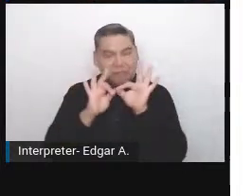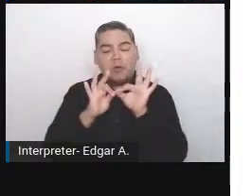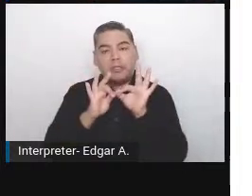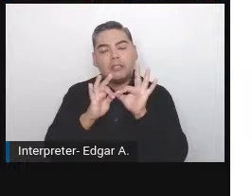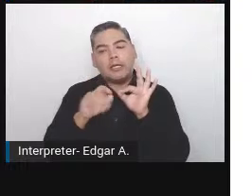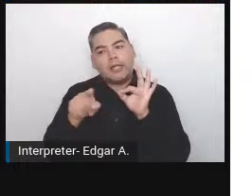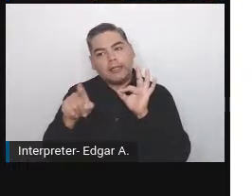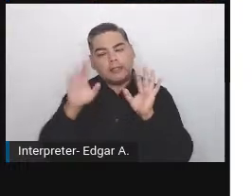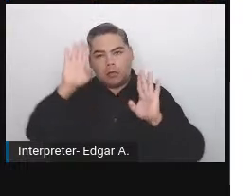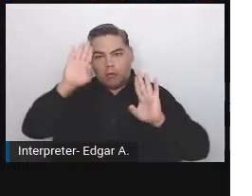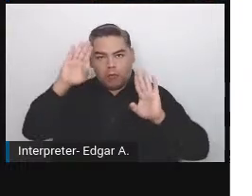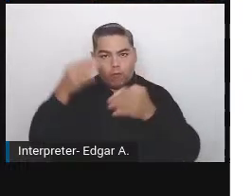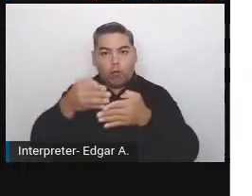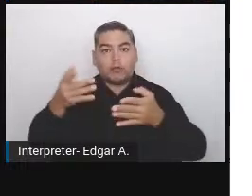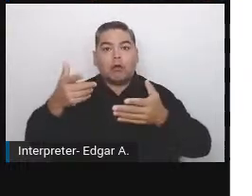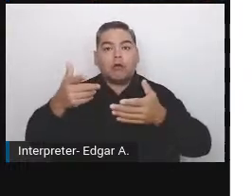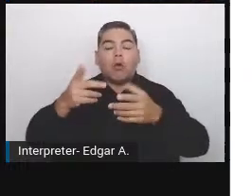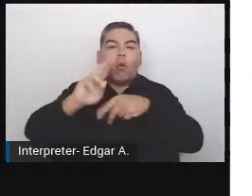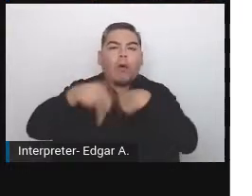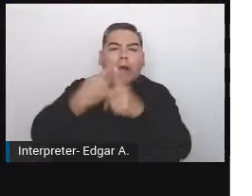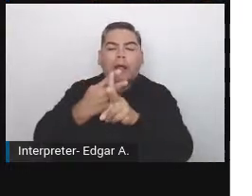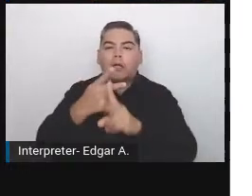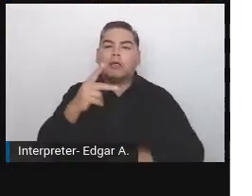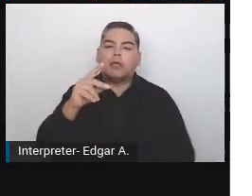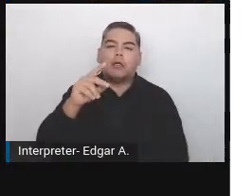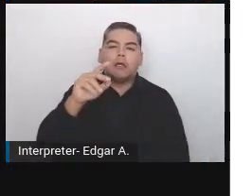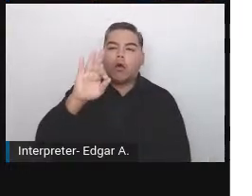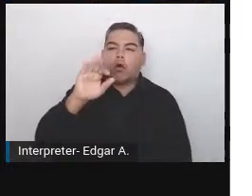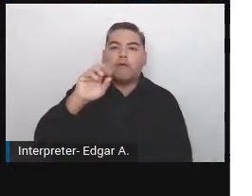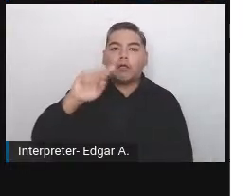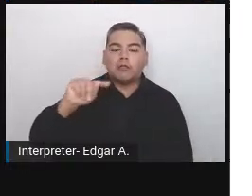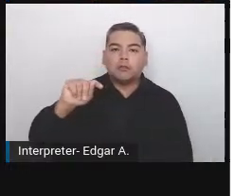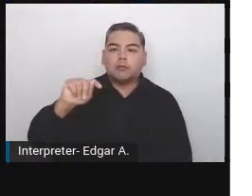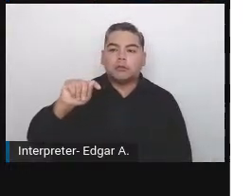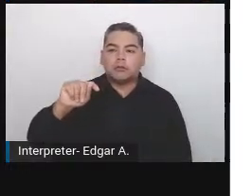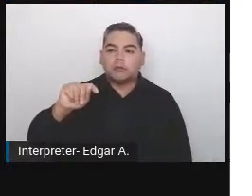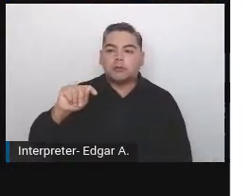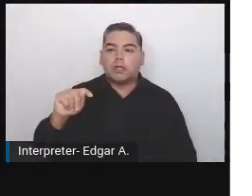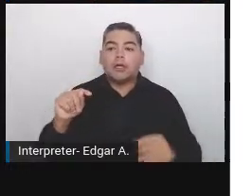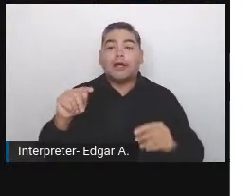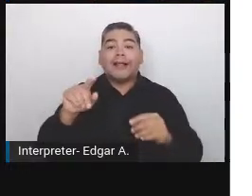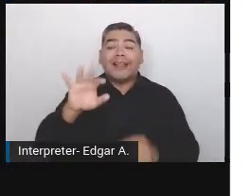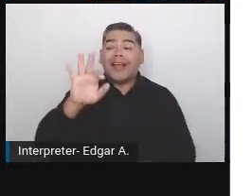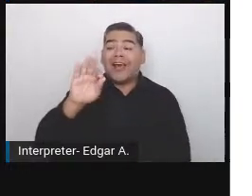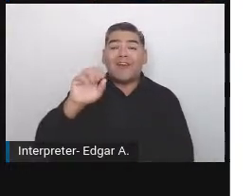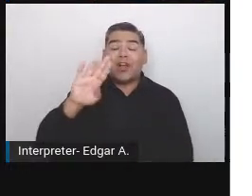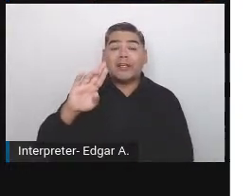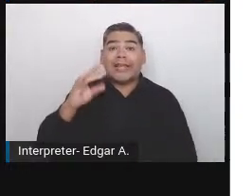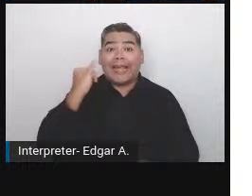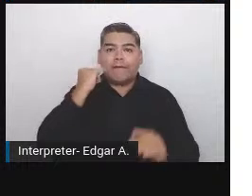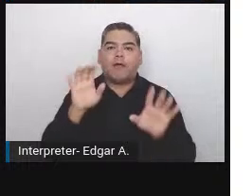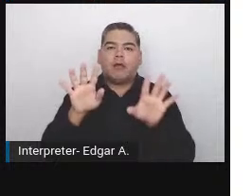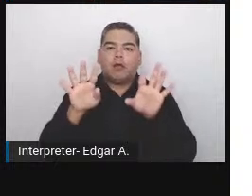about the subjects and I will not get into that here but I will just say that it is important to have a focus on the